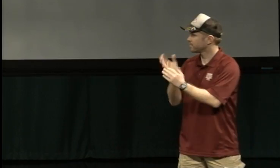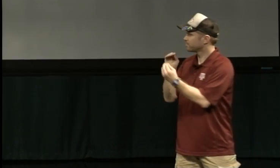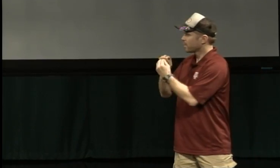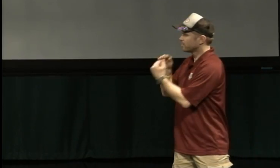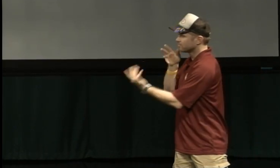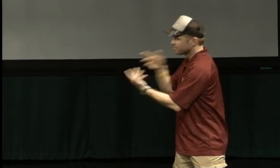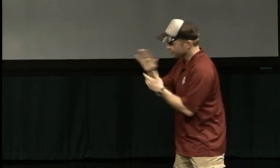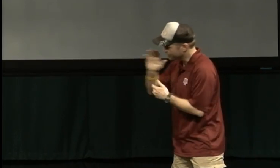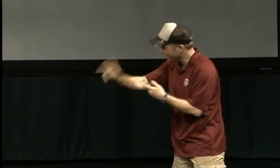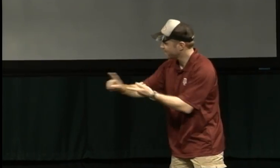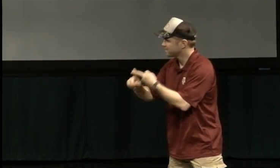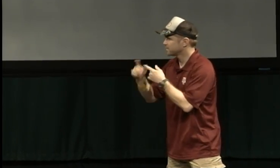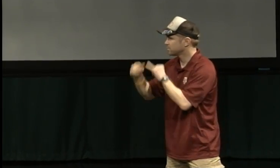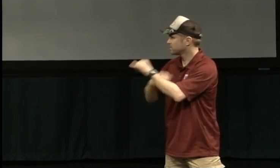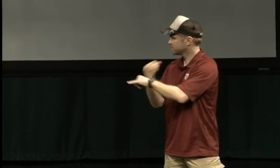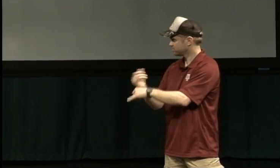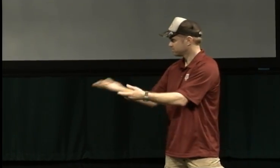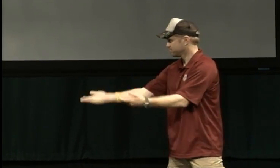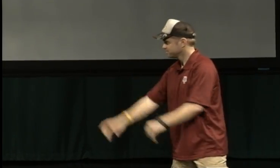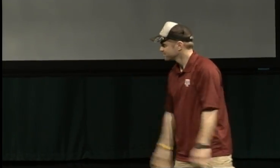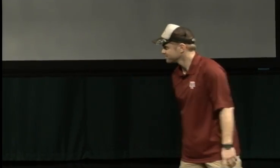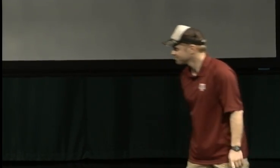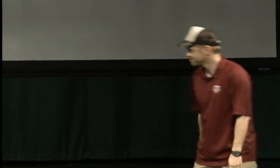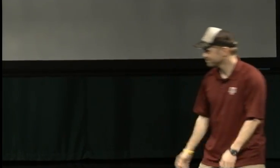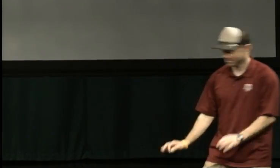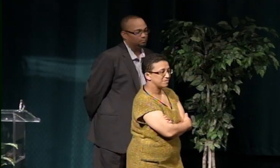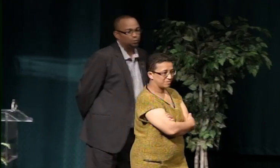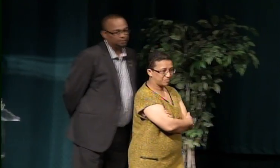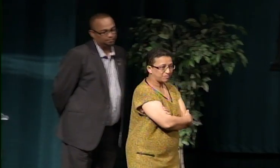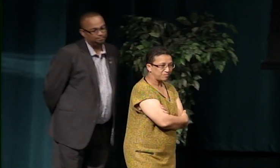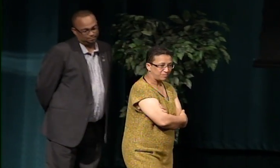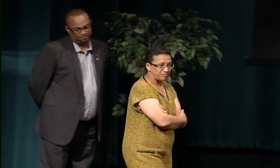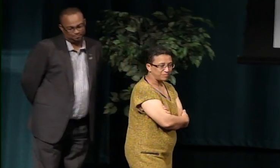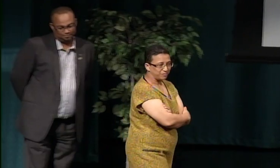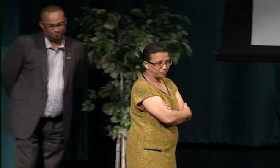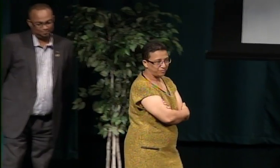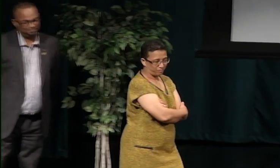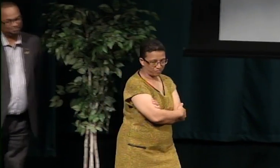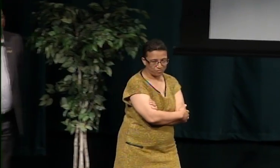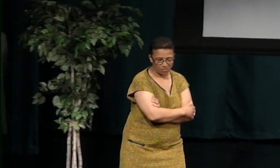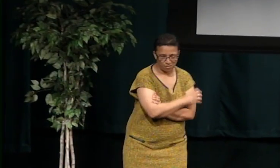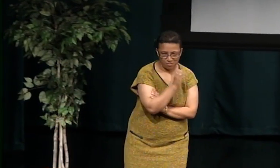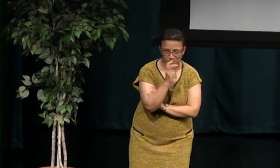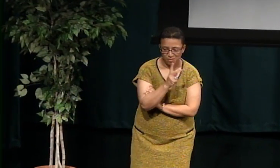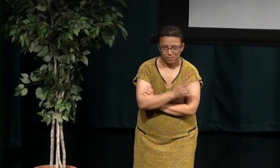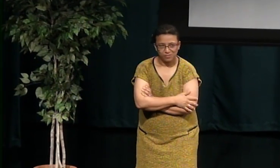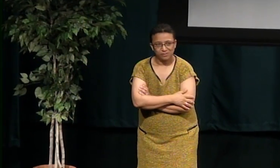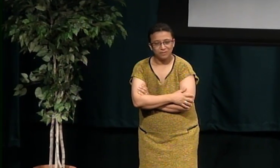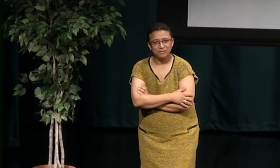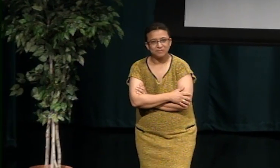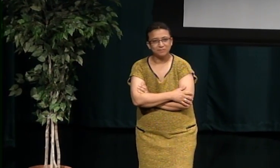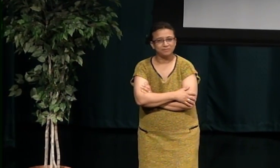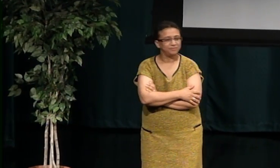until they come outside of the water and they can see that they're living in water and often we're doing that here.